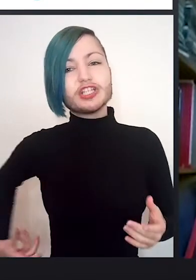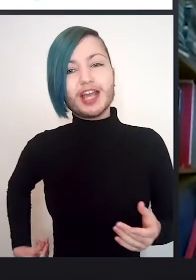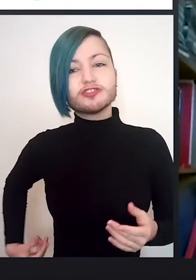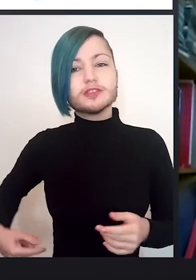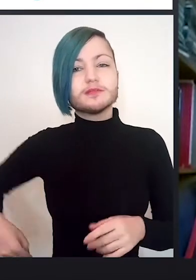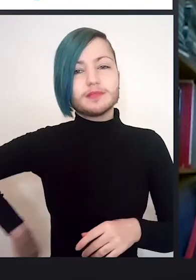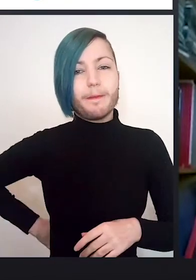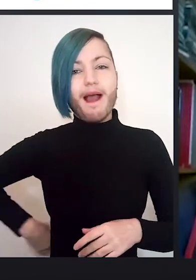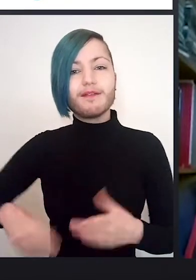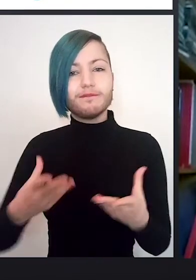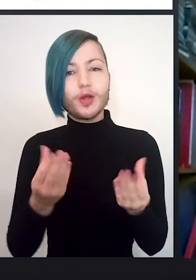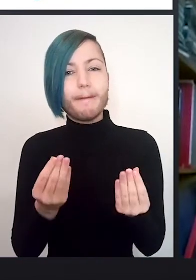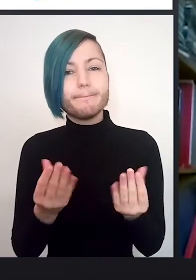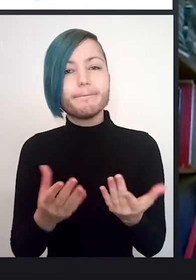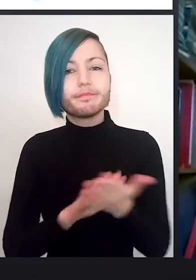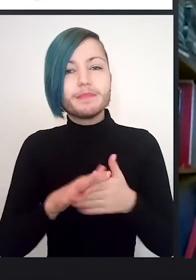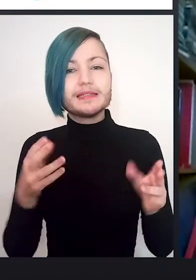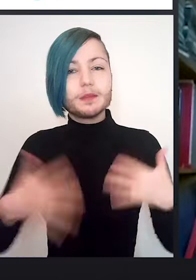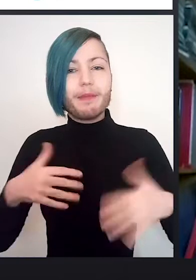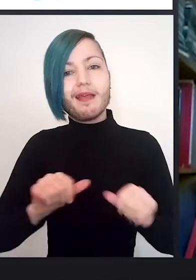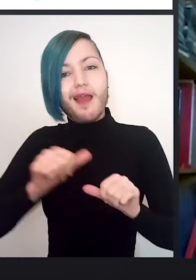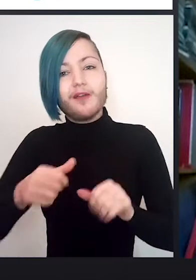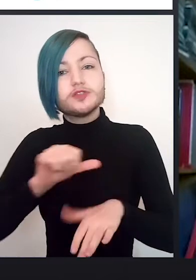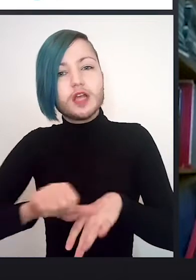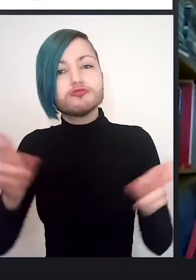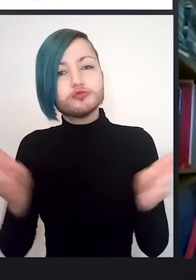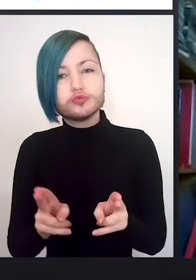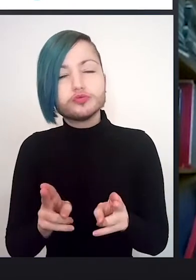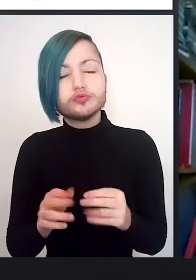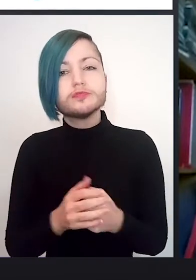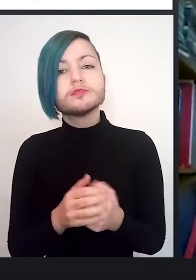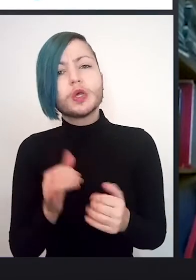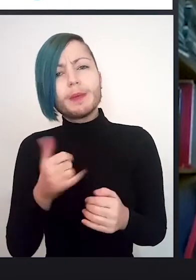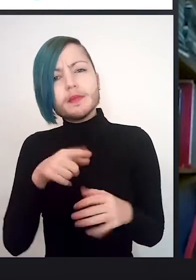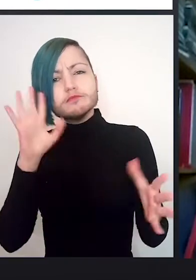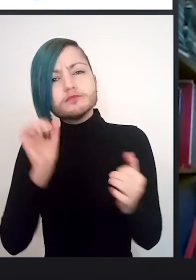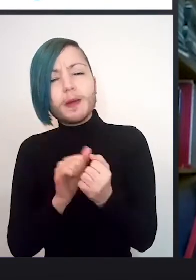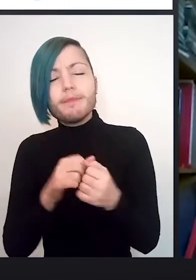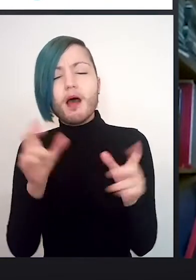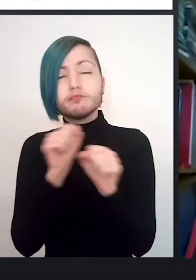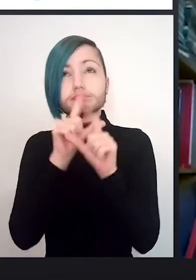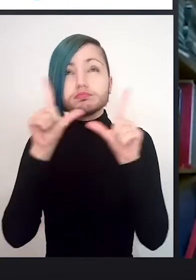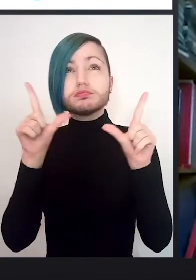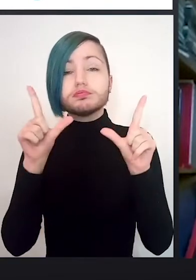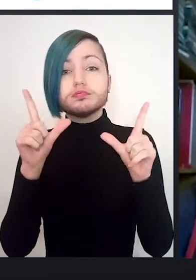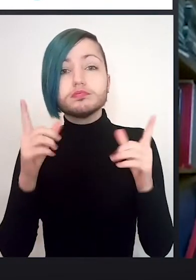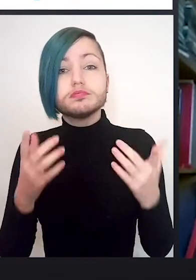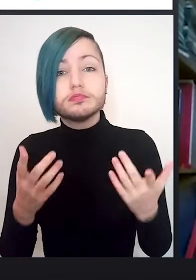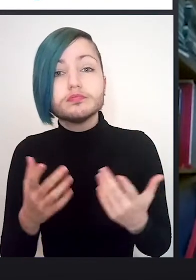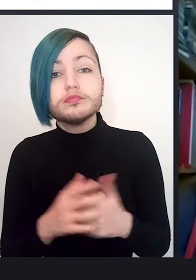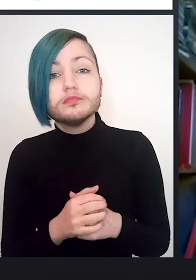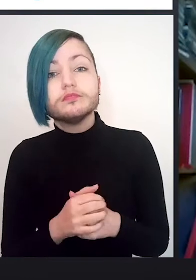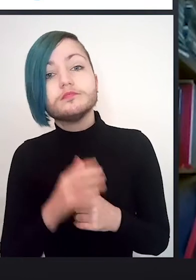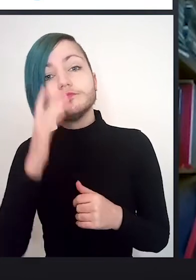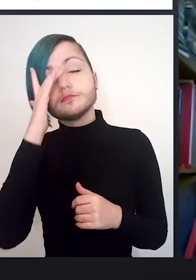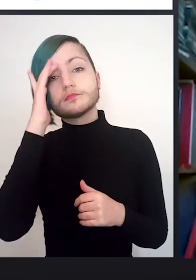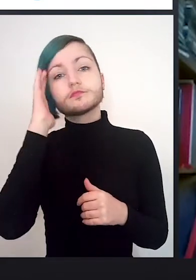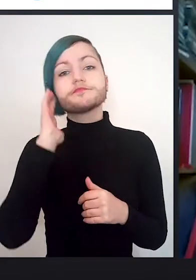well to help with the pain afterwards, so you'll remember probably coming around, recuperated, and